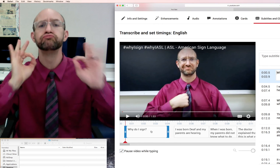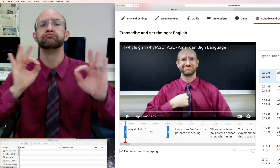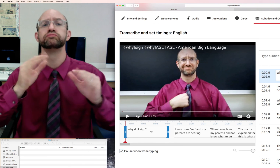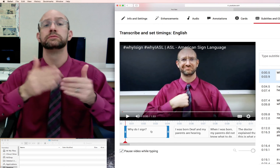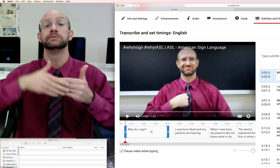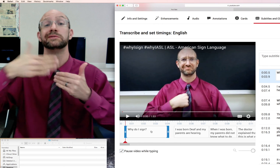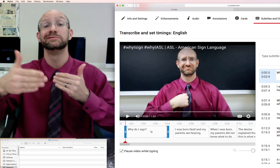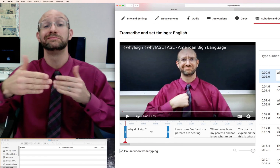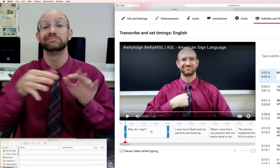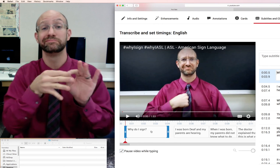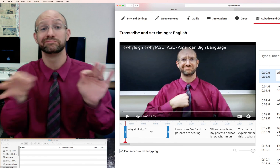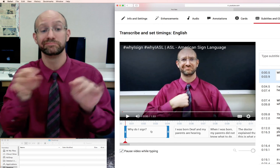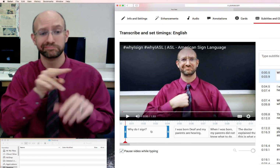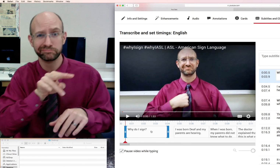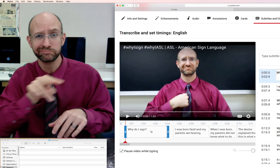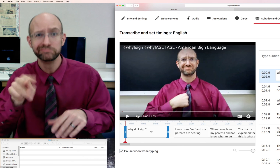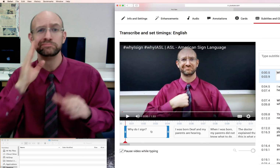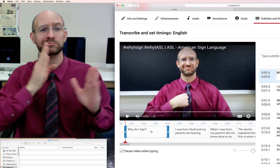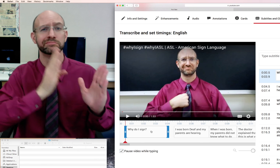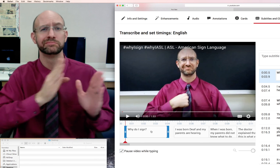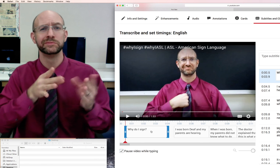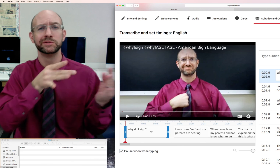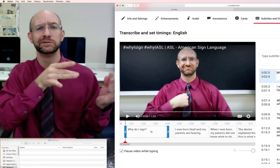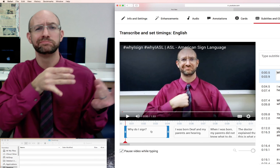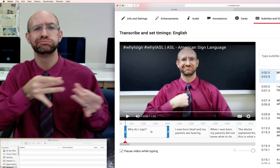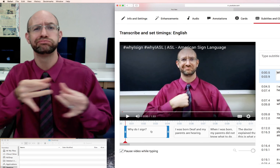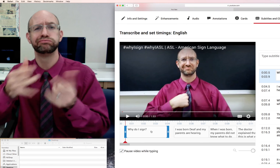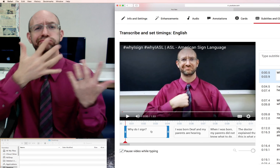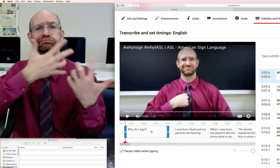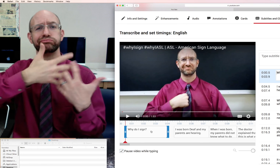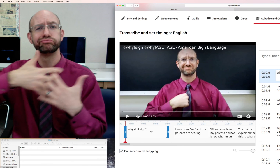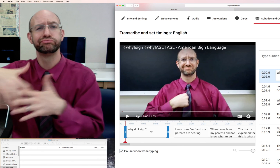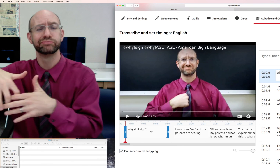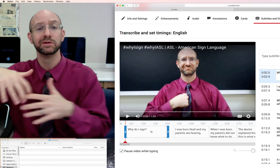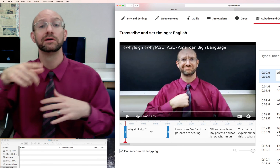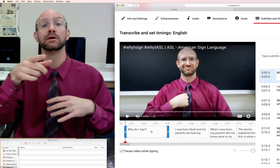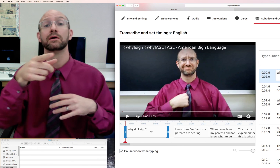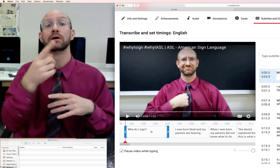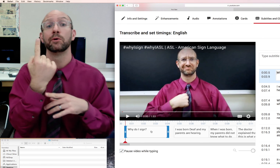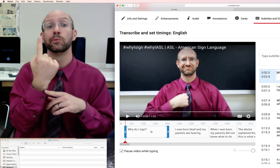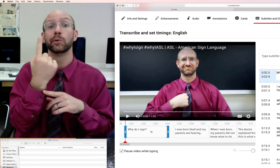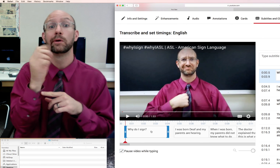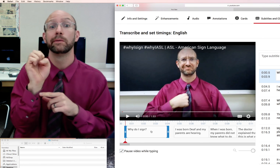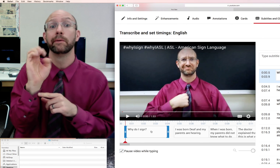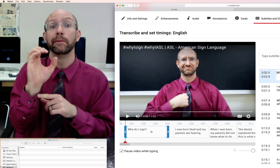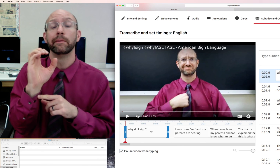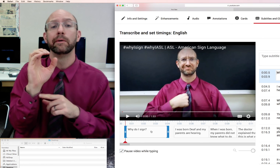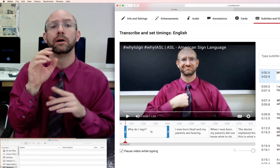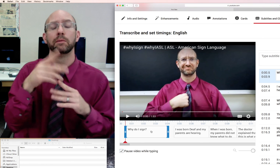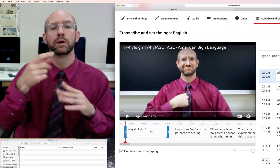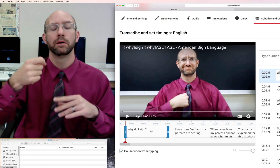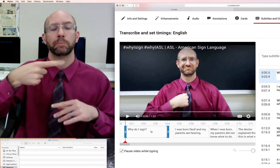So that they can read the next phrase and be able to follow your captions smoothly. If you have the captions one second long, then it will just be a flash that they will miss.